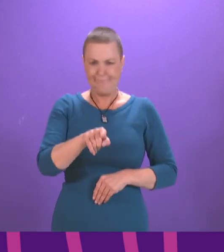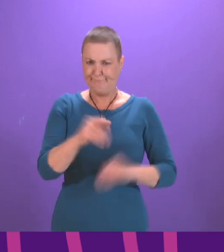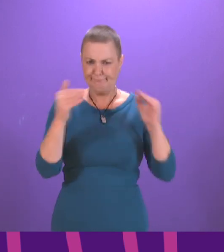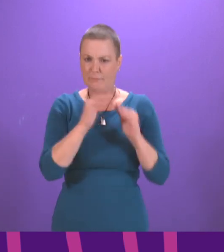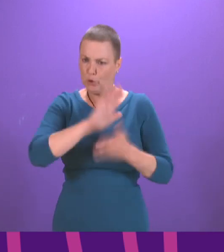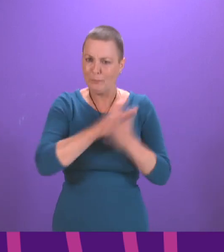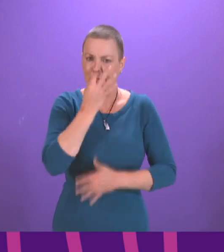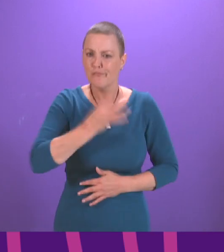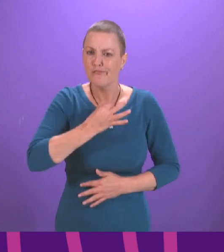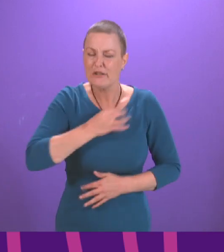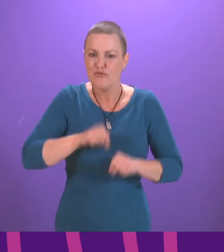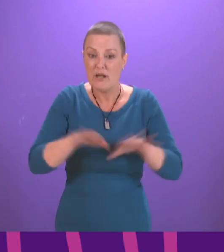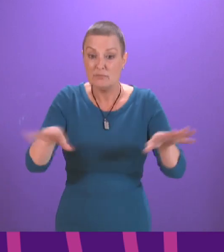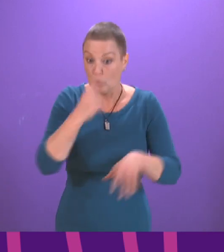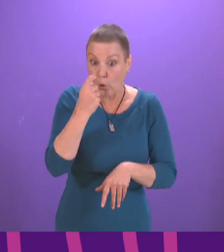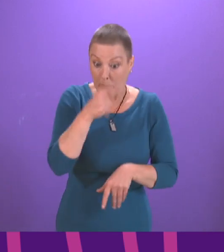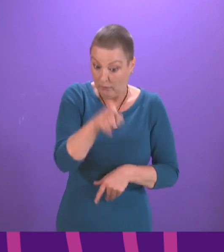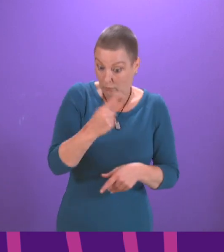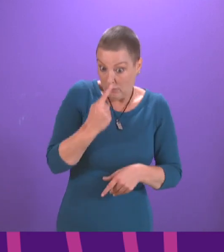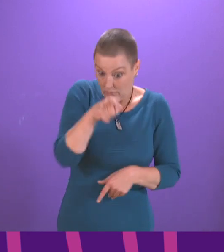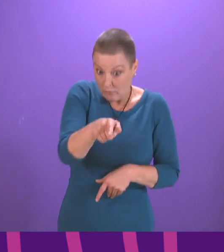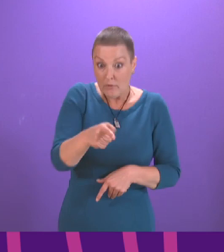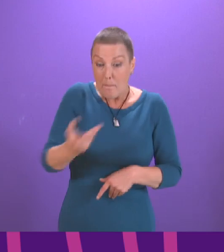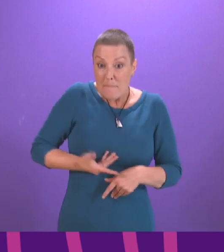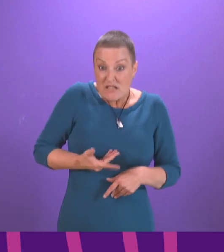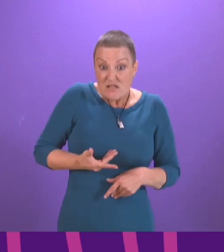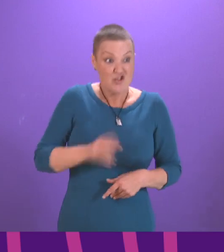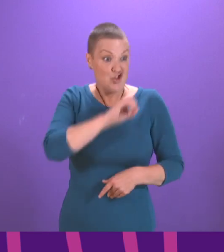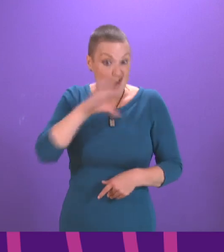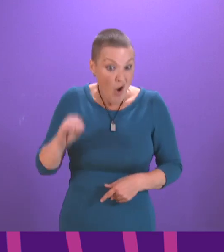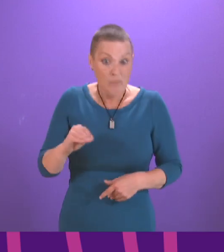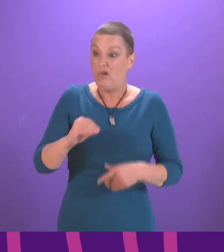risk of transmission; that could include closure of that particular premises or some restrictions